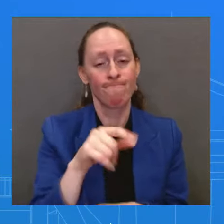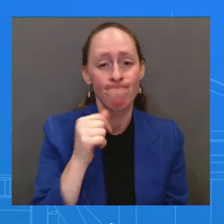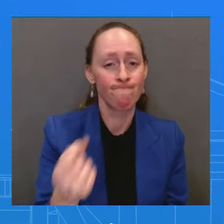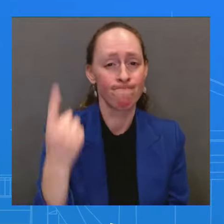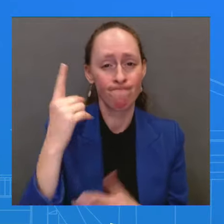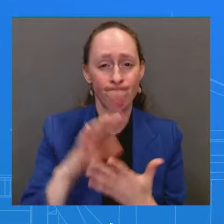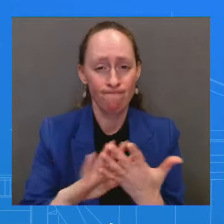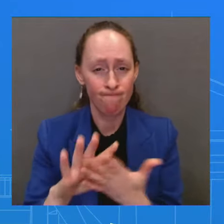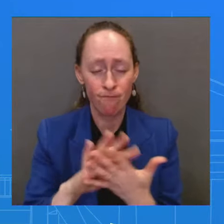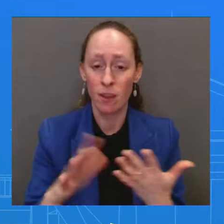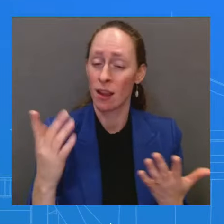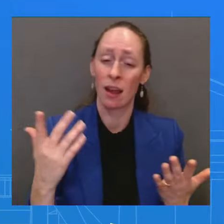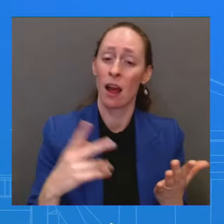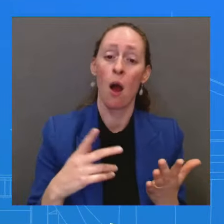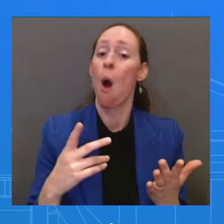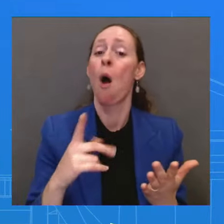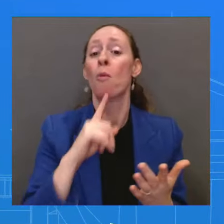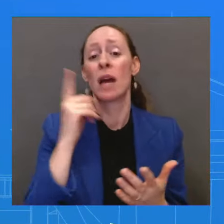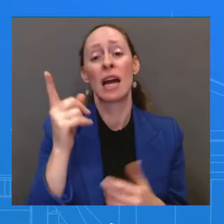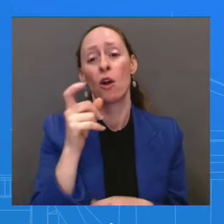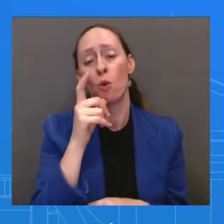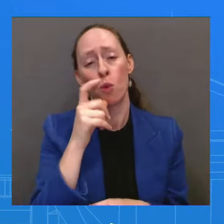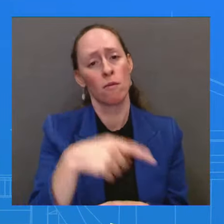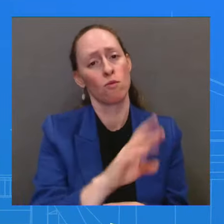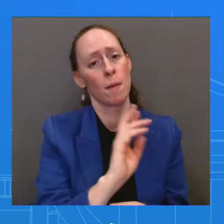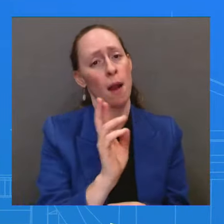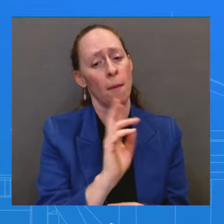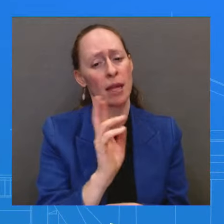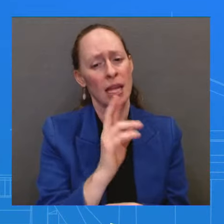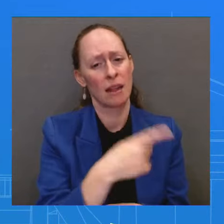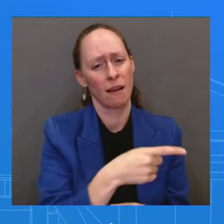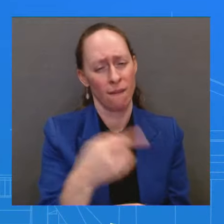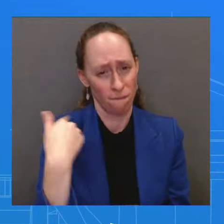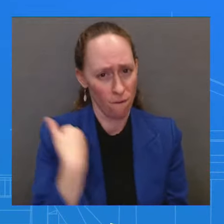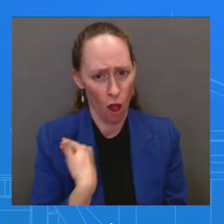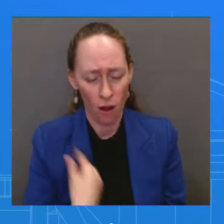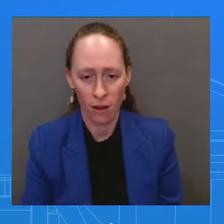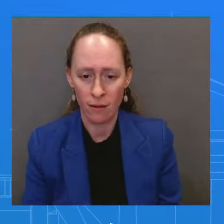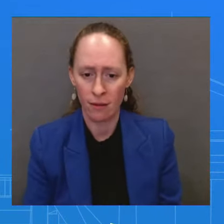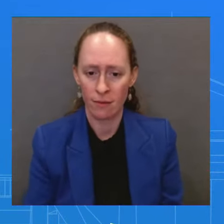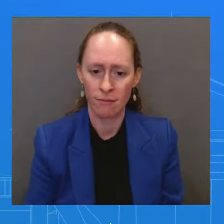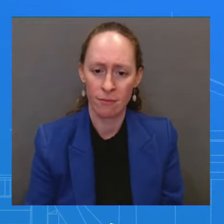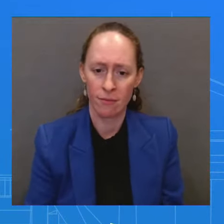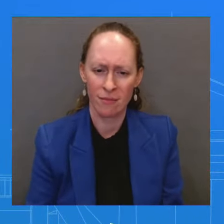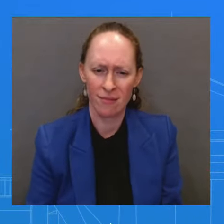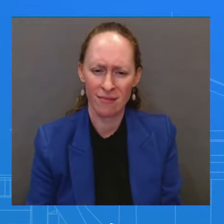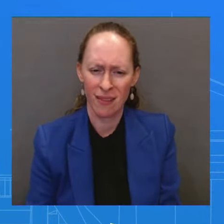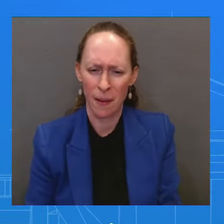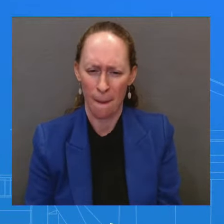Ms. Jean-Pierre: Okay -- The Press: Did I get you there? I'm sorry. I wasn't trying to be confusing. Ms. Jean-Pierre: Okay. As it relates to --